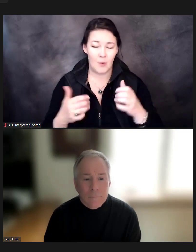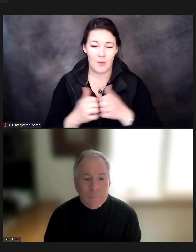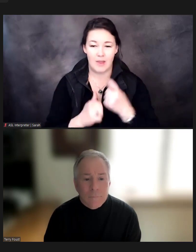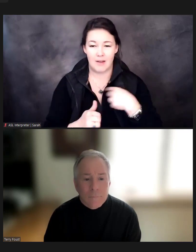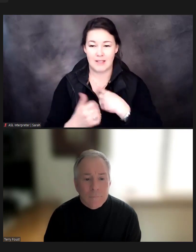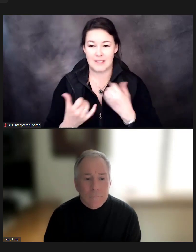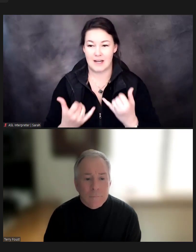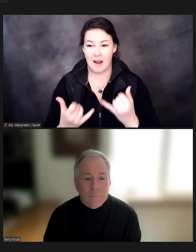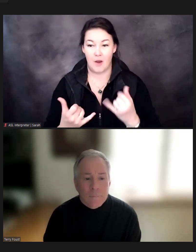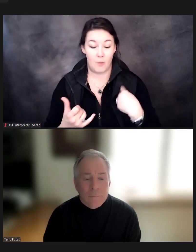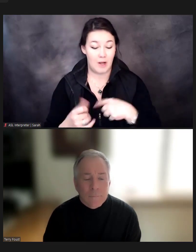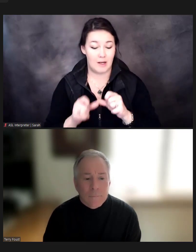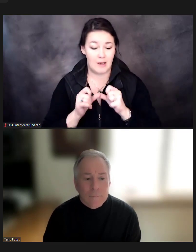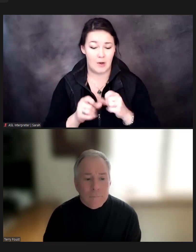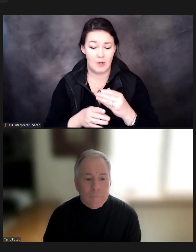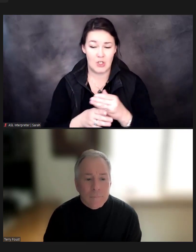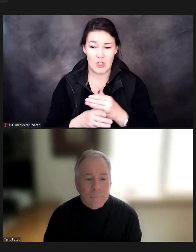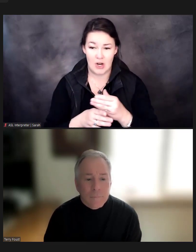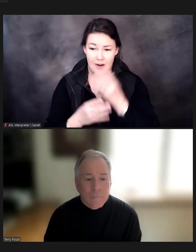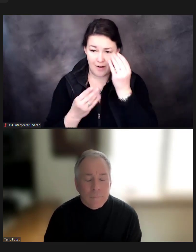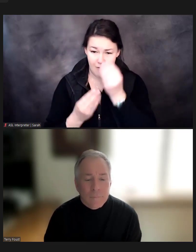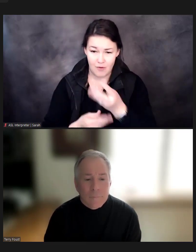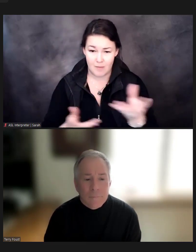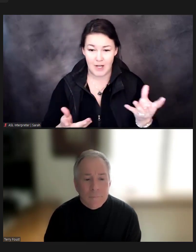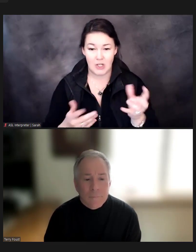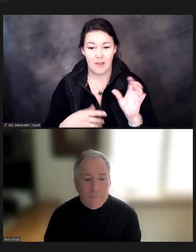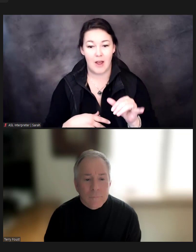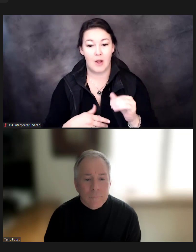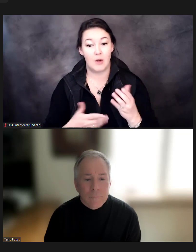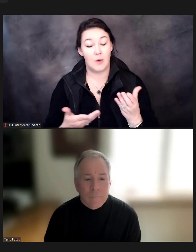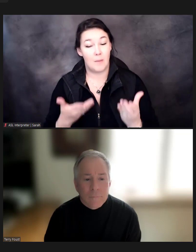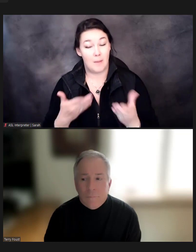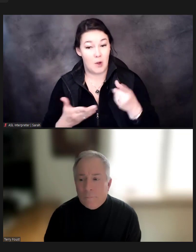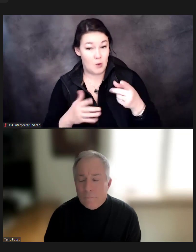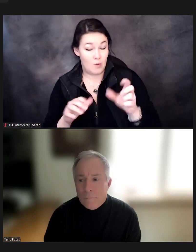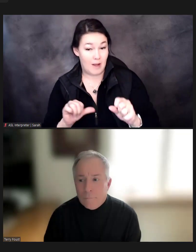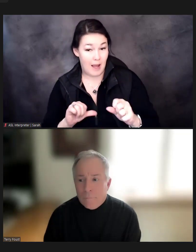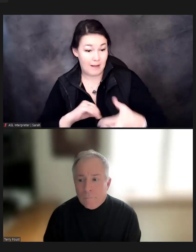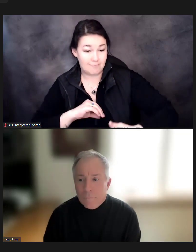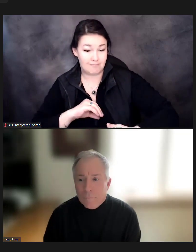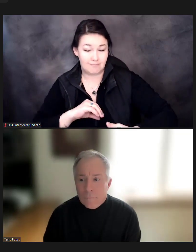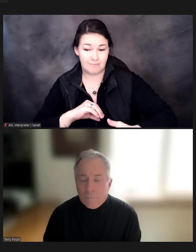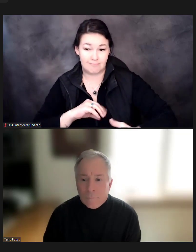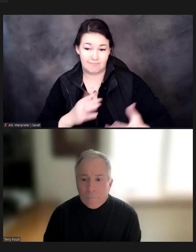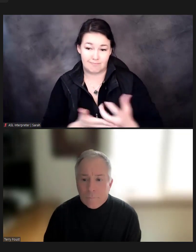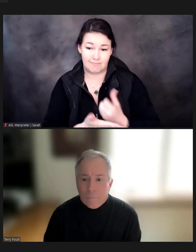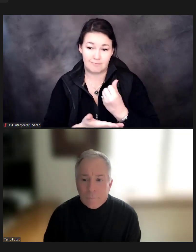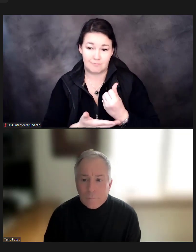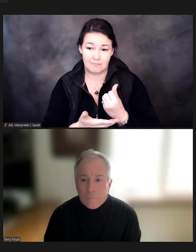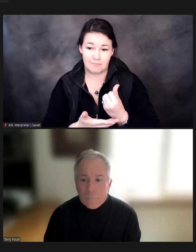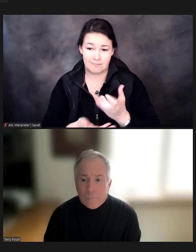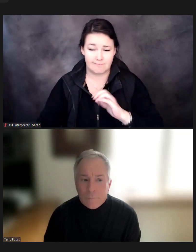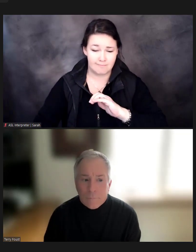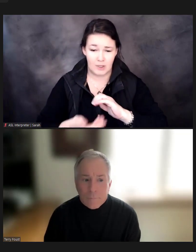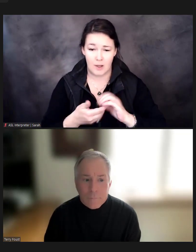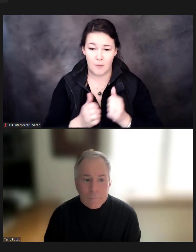share the information that we have that you may be able to put to use use.